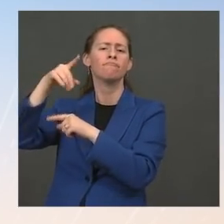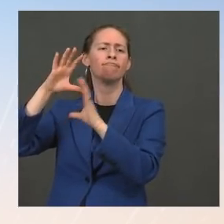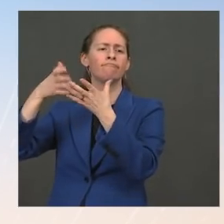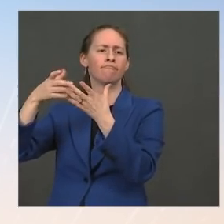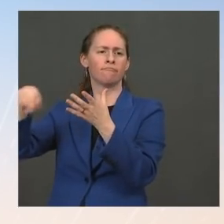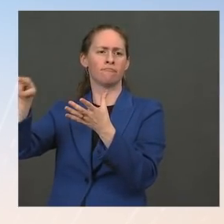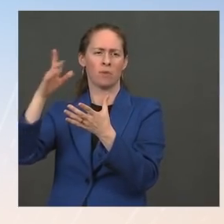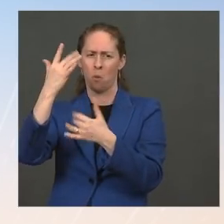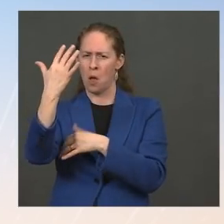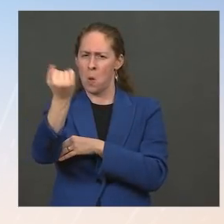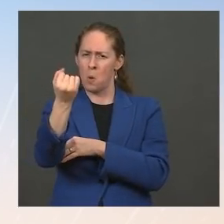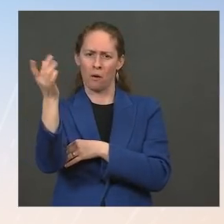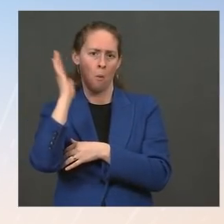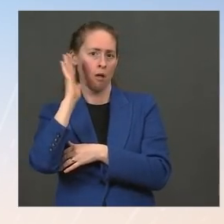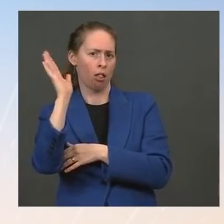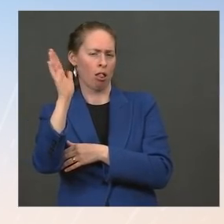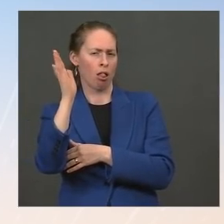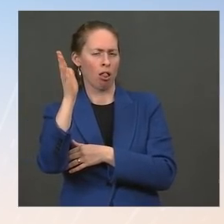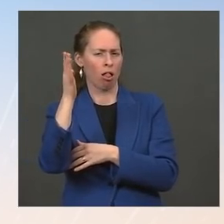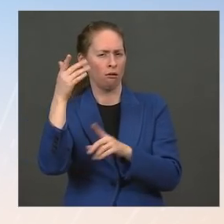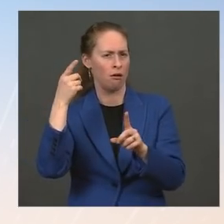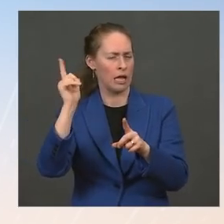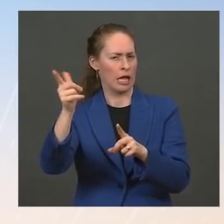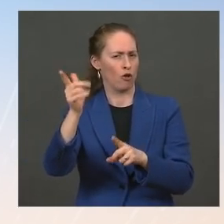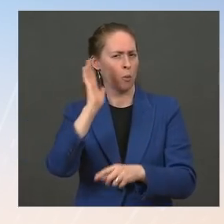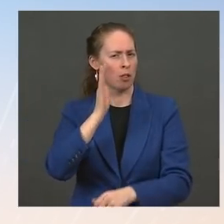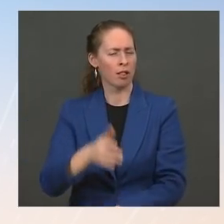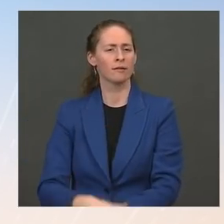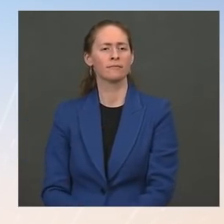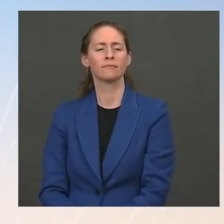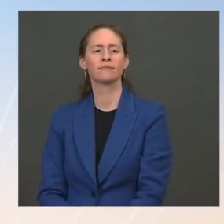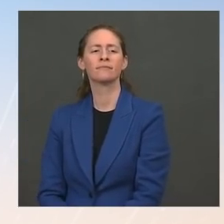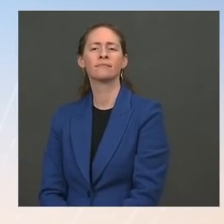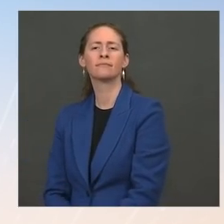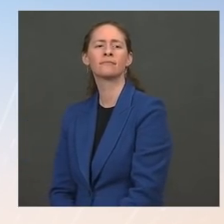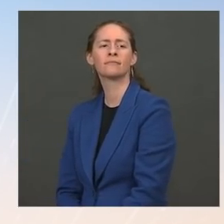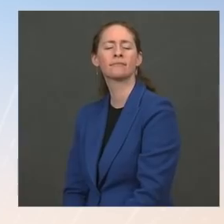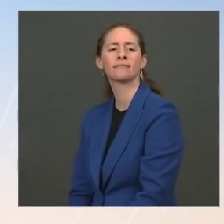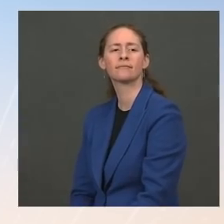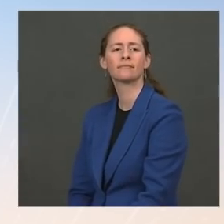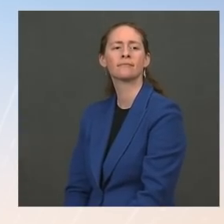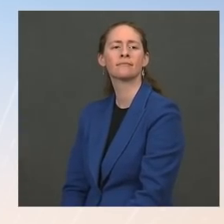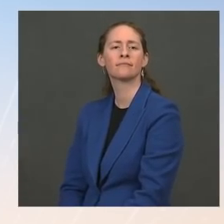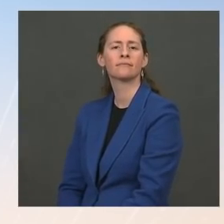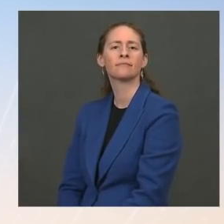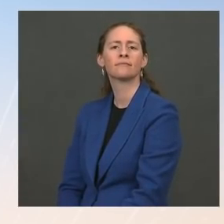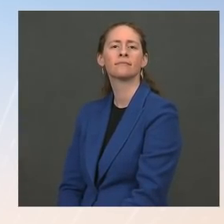that he was open to carveouts for the filibuster, including for raising the debt ceiling. You said at an October 22nd briefing,